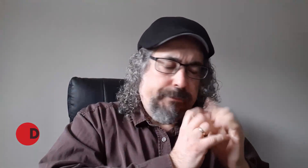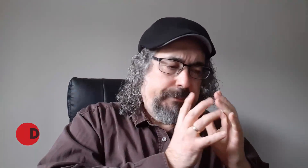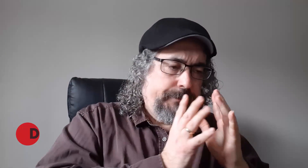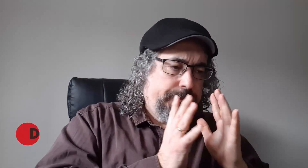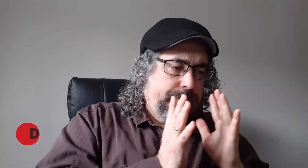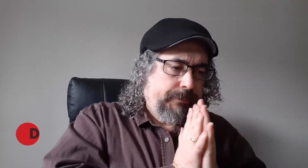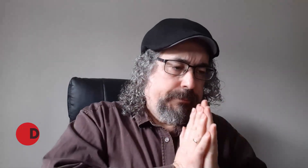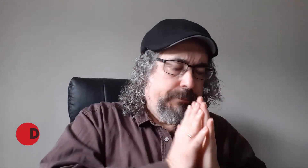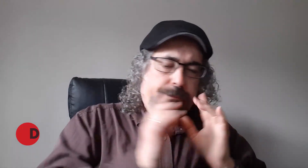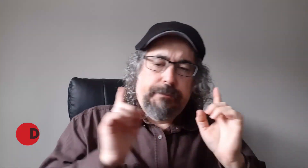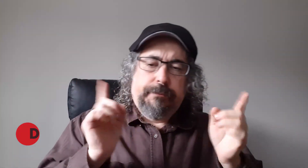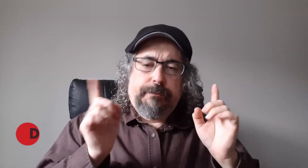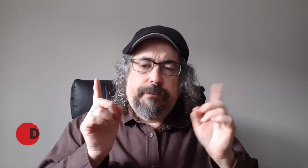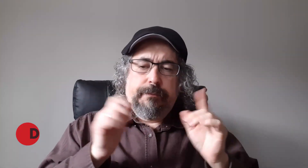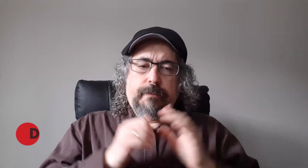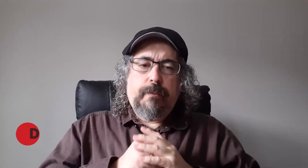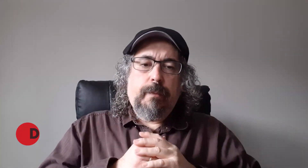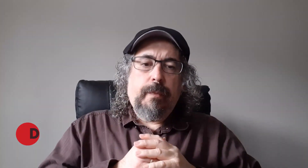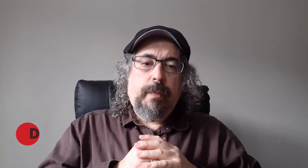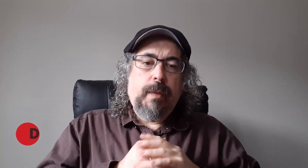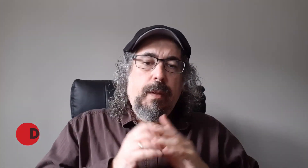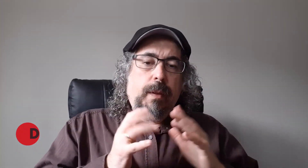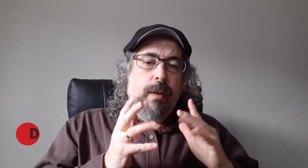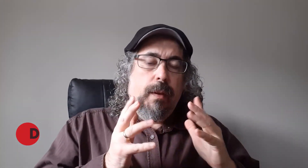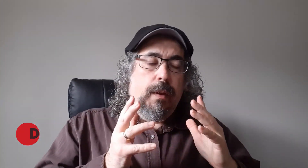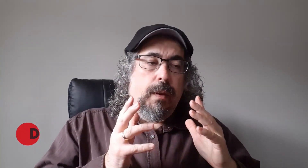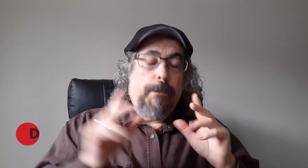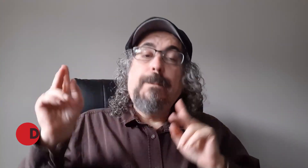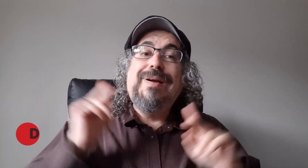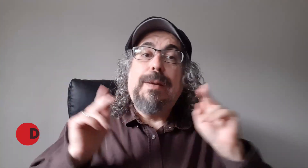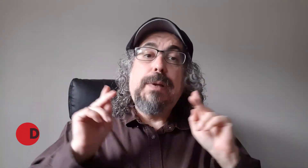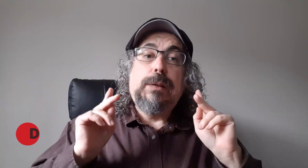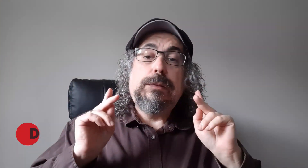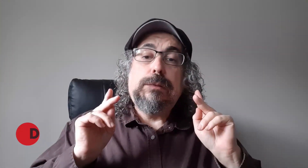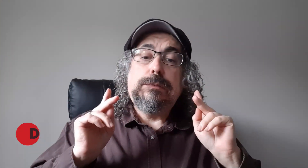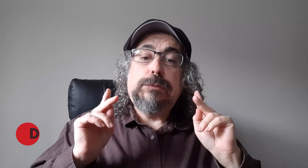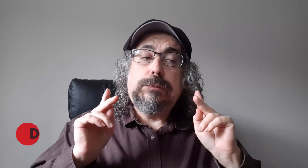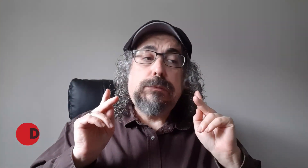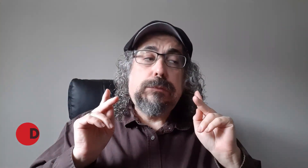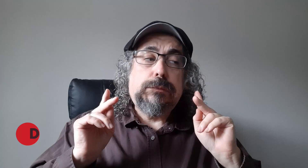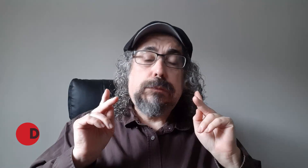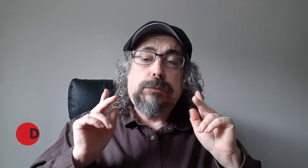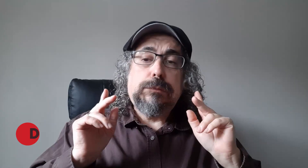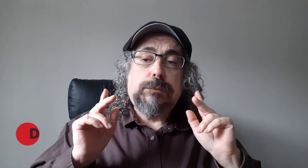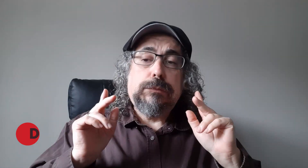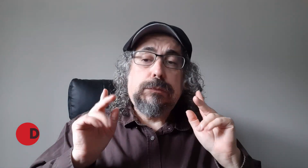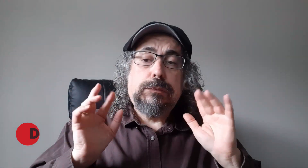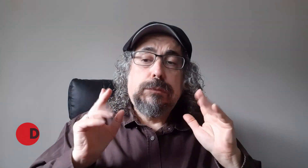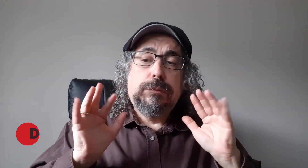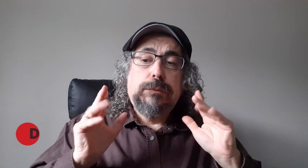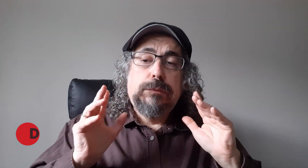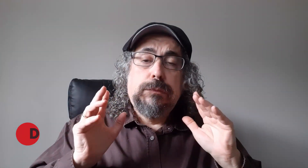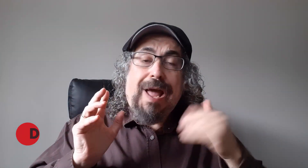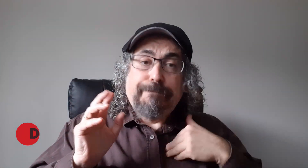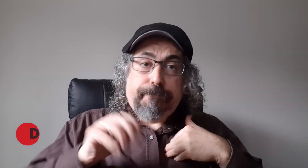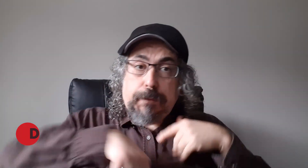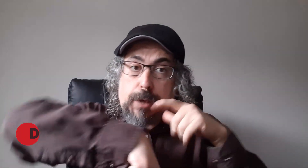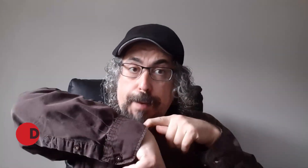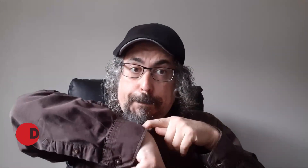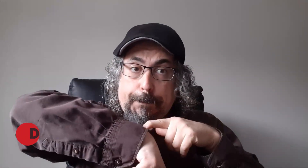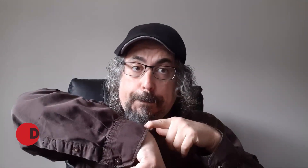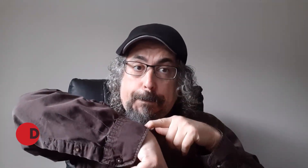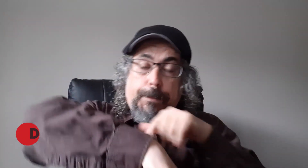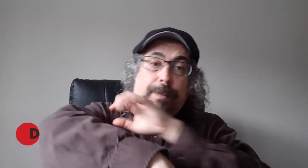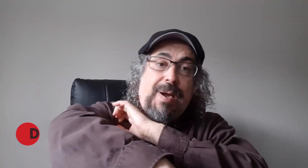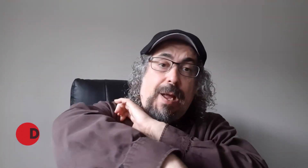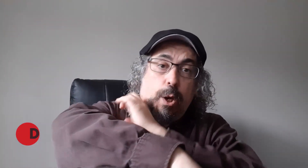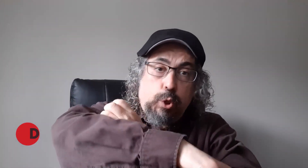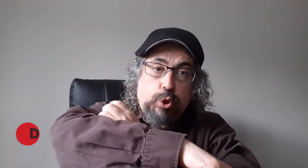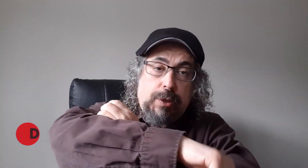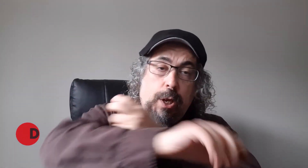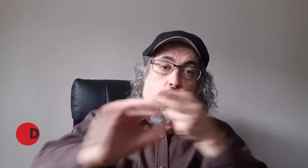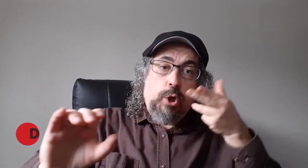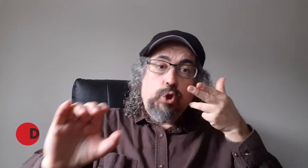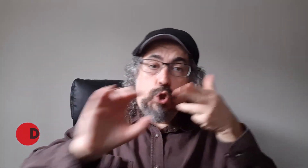What that means is that people don't have the time or the energy